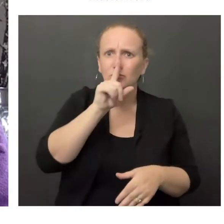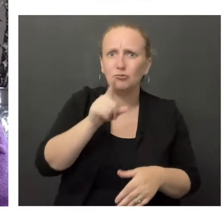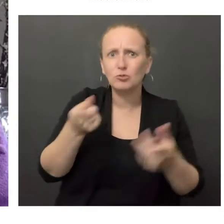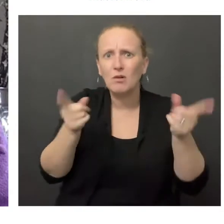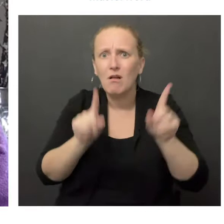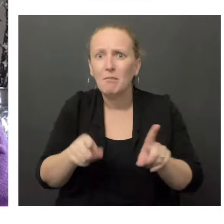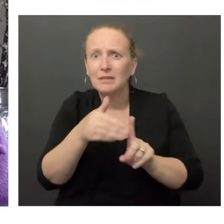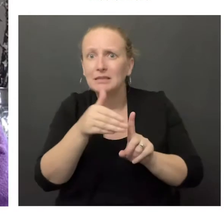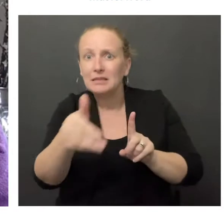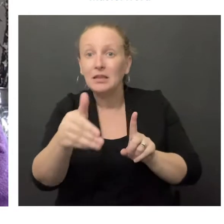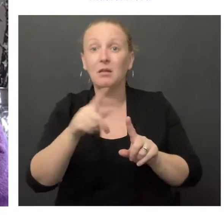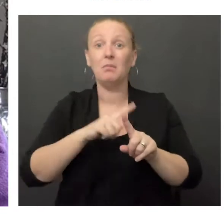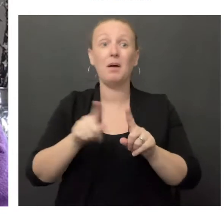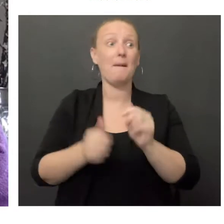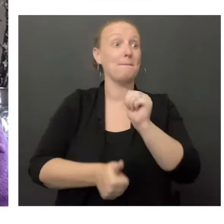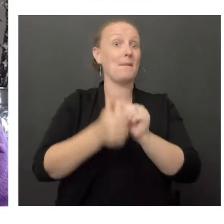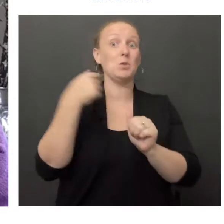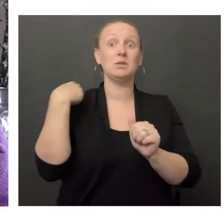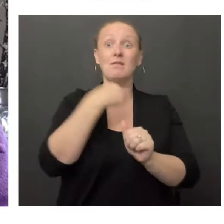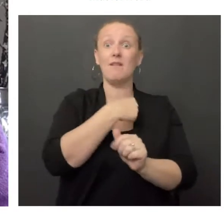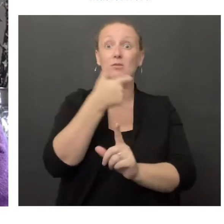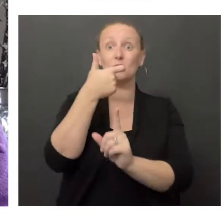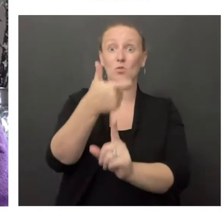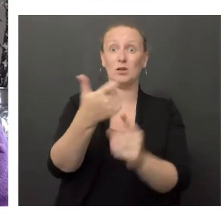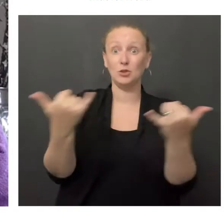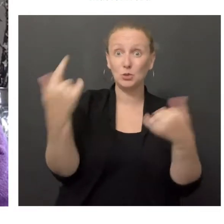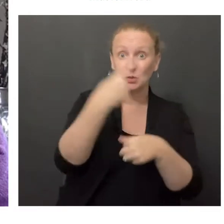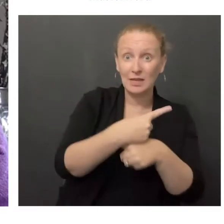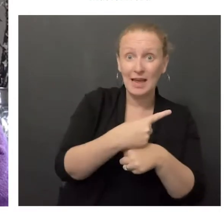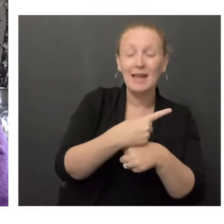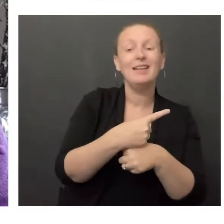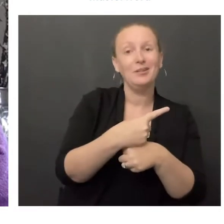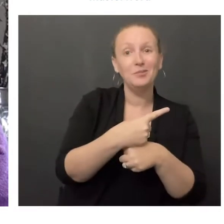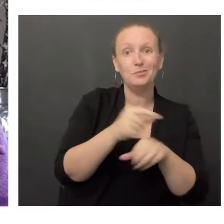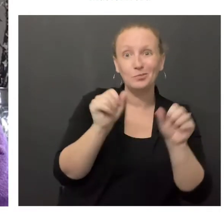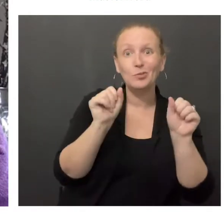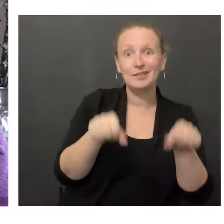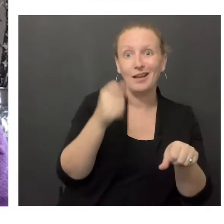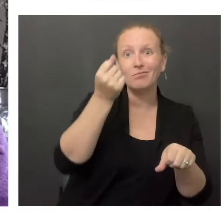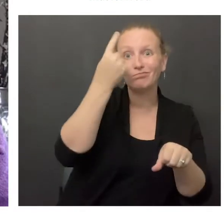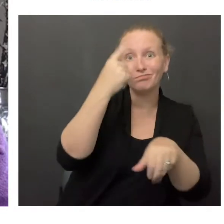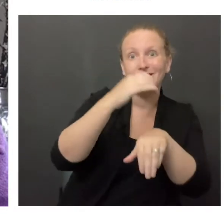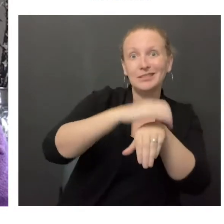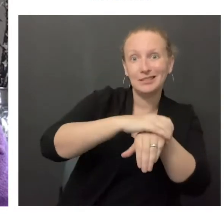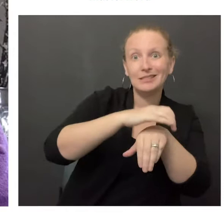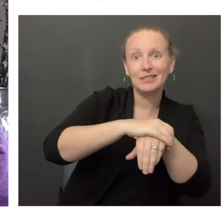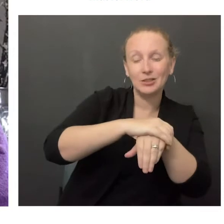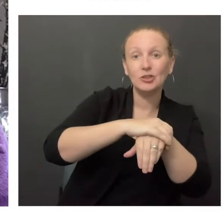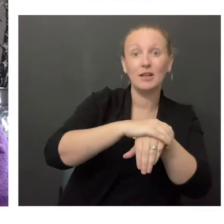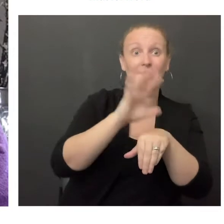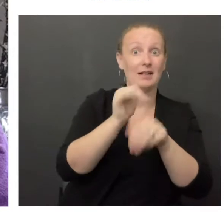have the ability to communicate in English which is the most common language in our health care system.